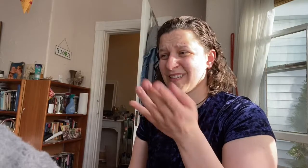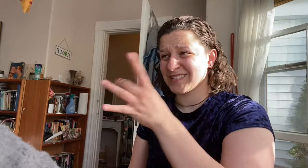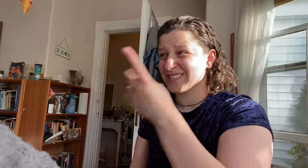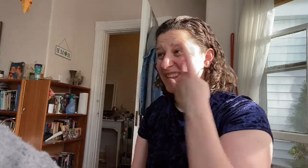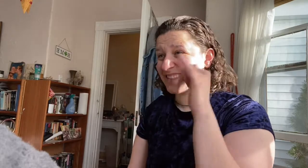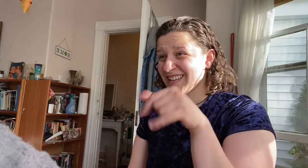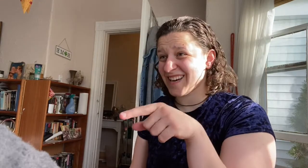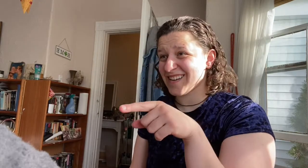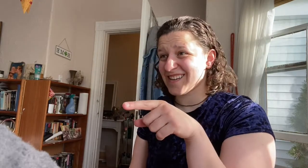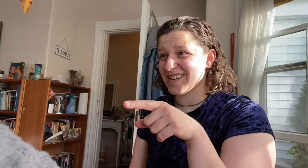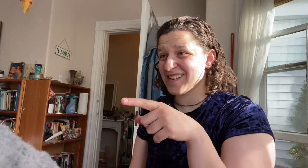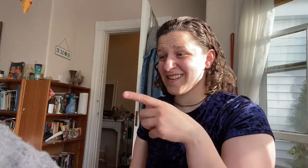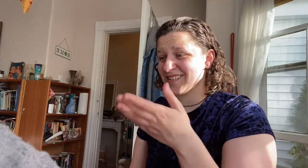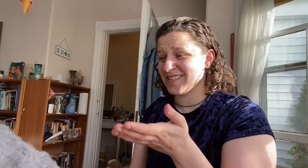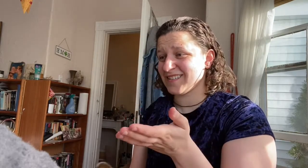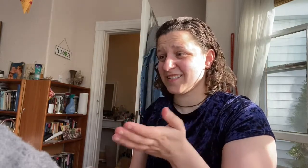Um, did you see that?